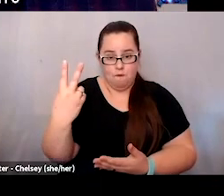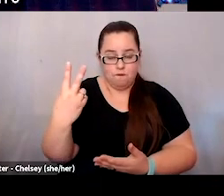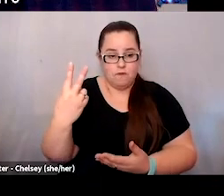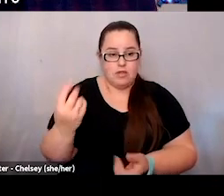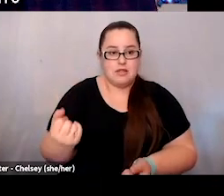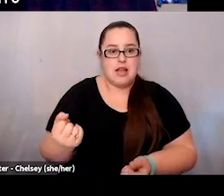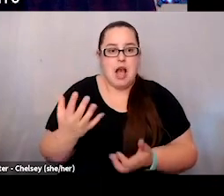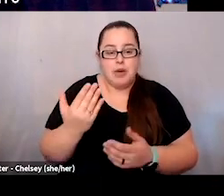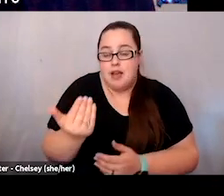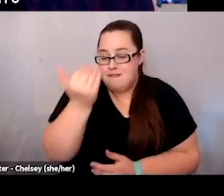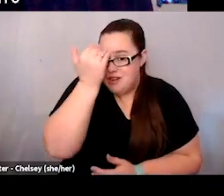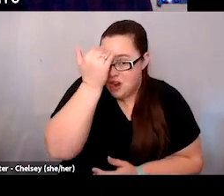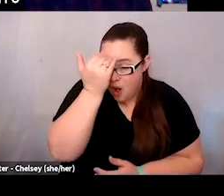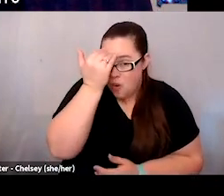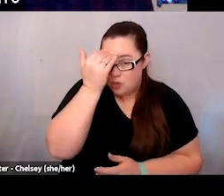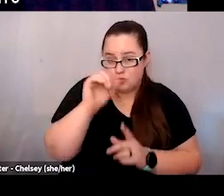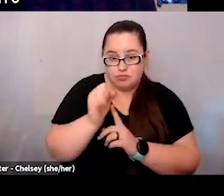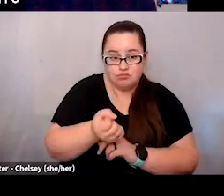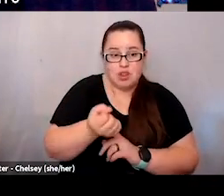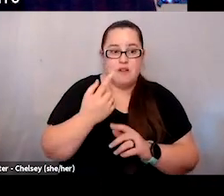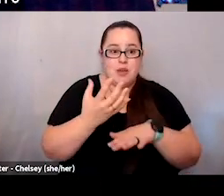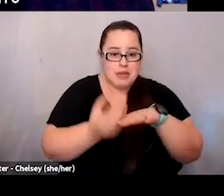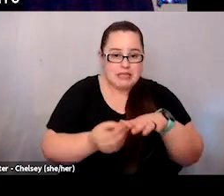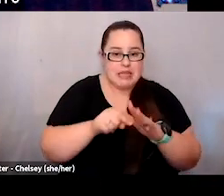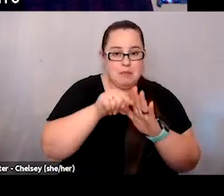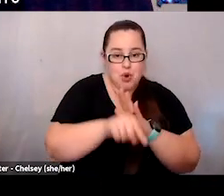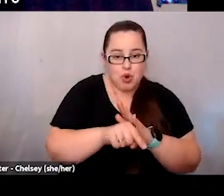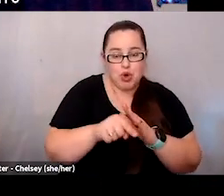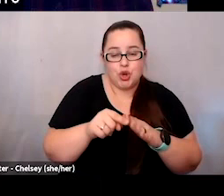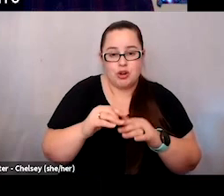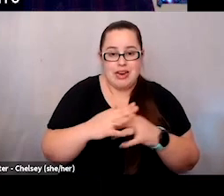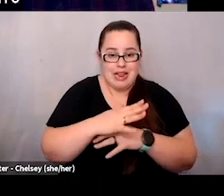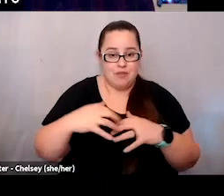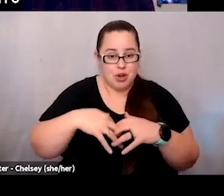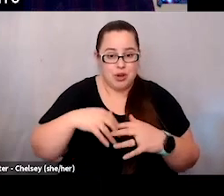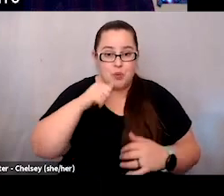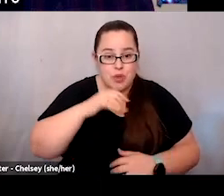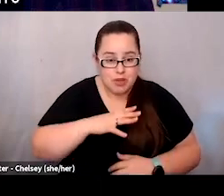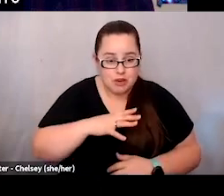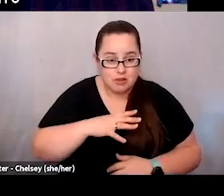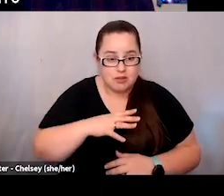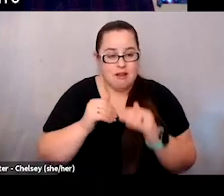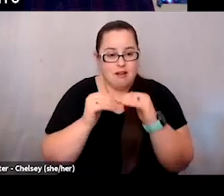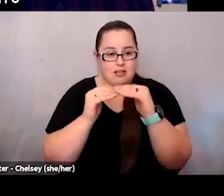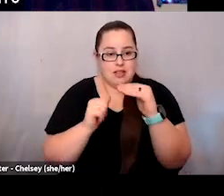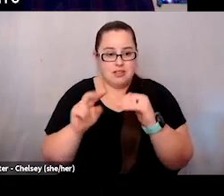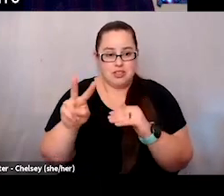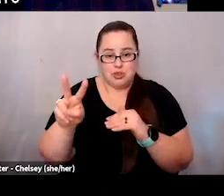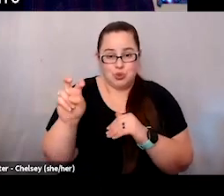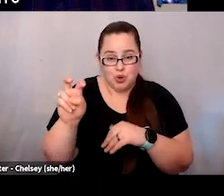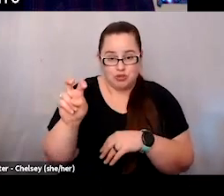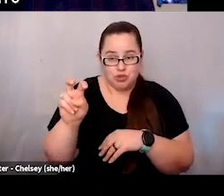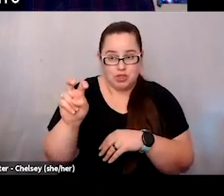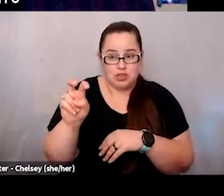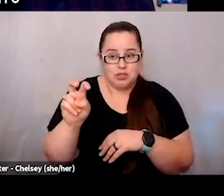2016. 5,712, that's the number of known incidences of missing and murdered Native